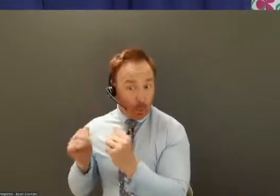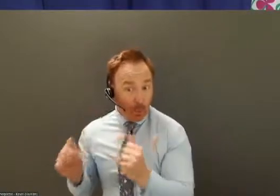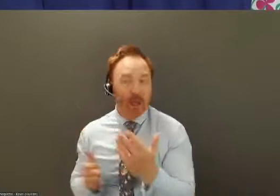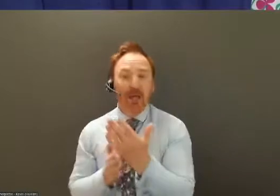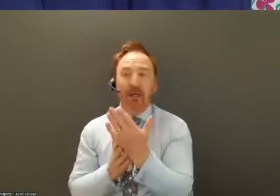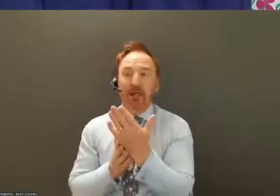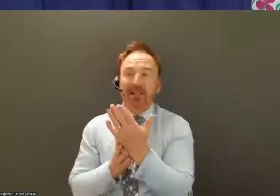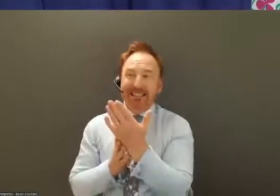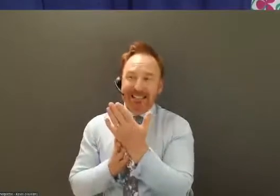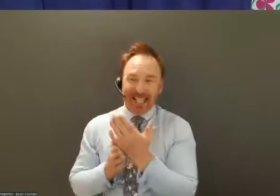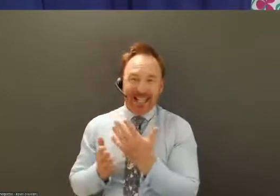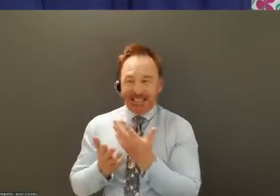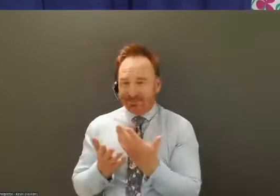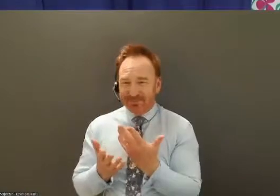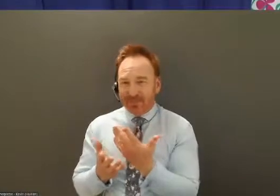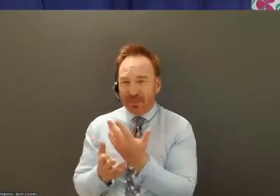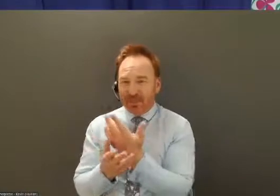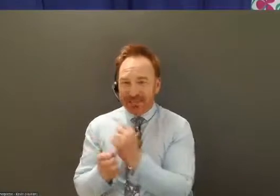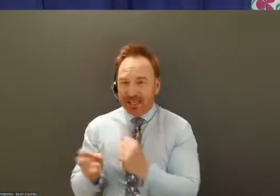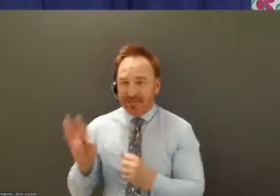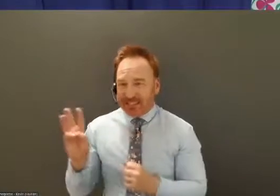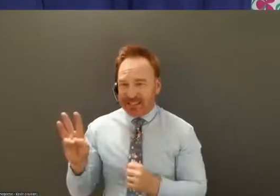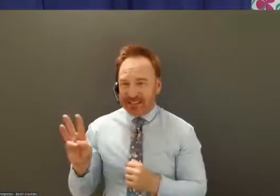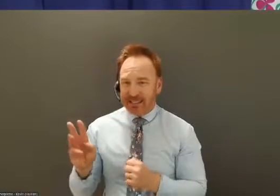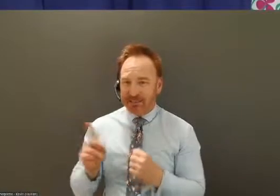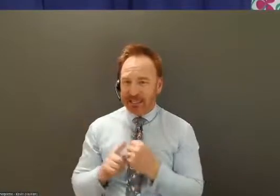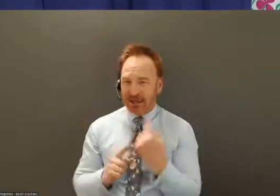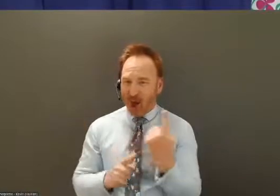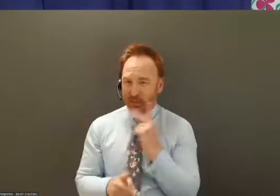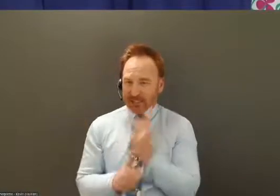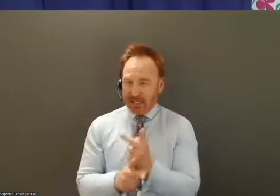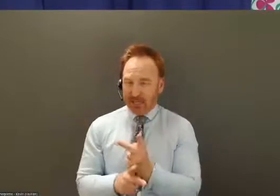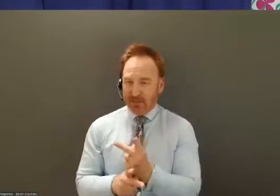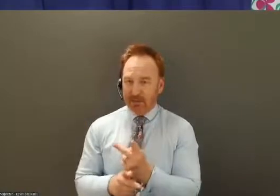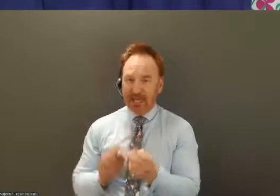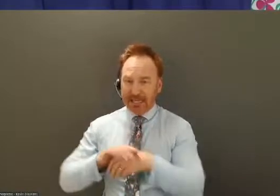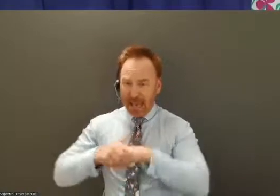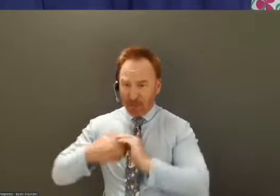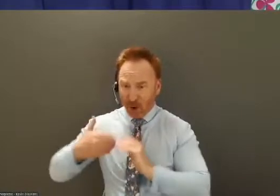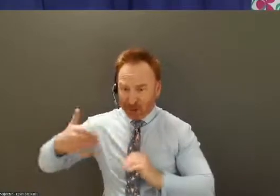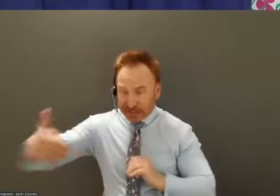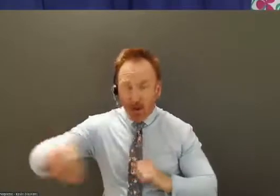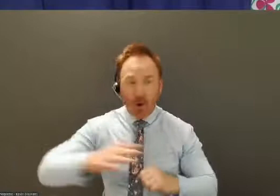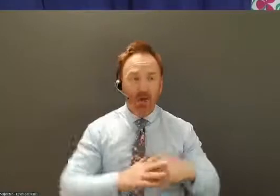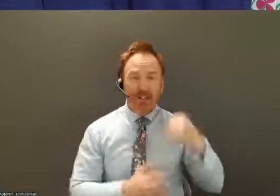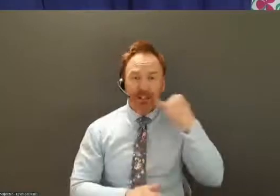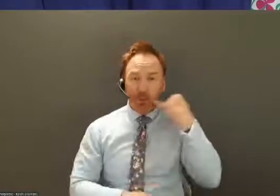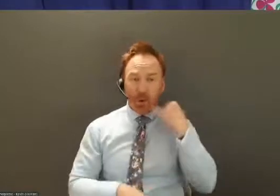timing around the outset. And it's potential to amplify a